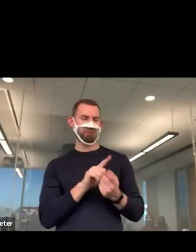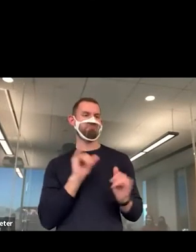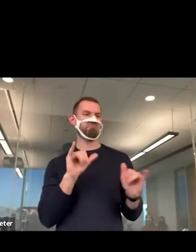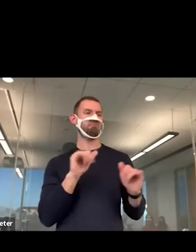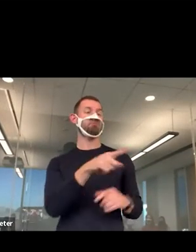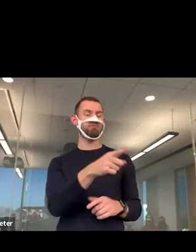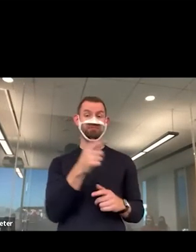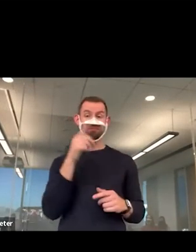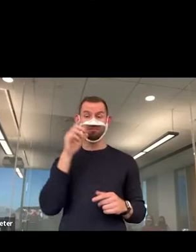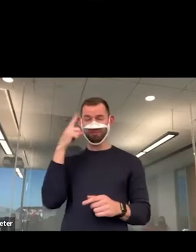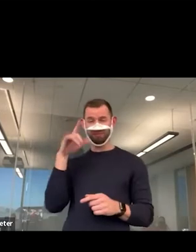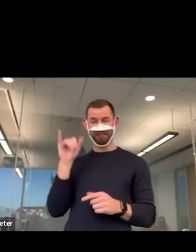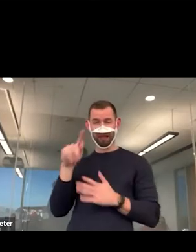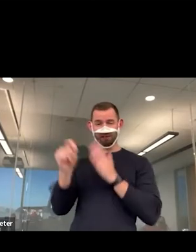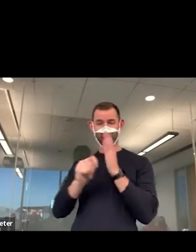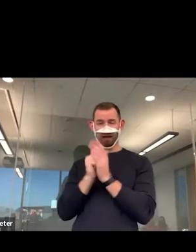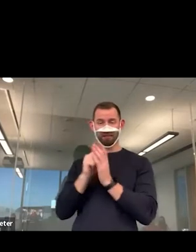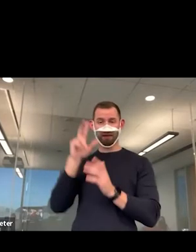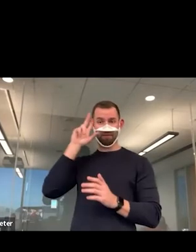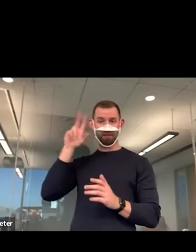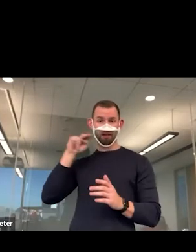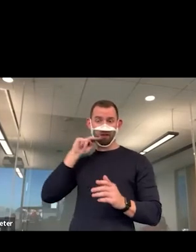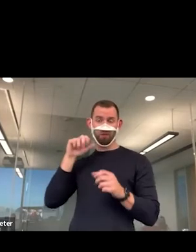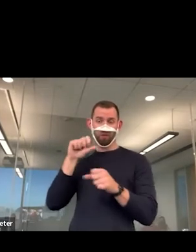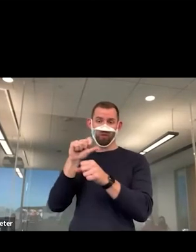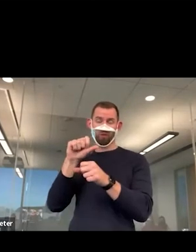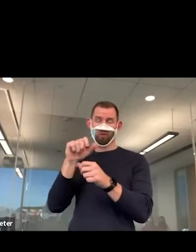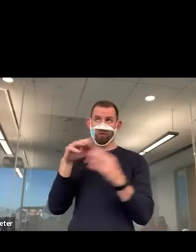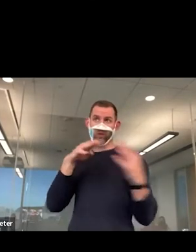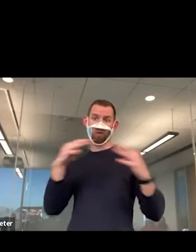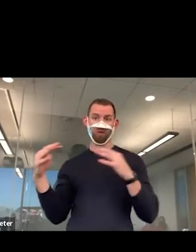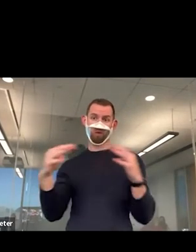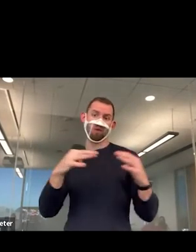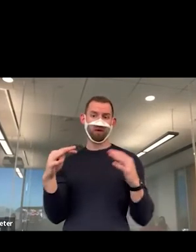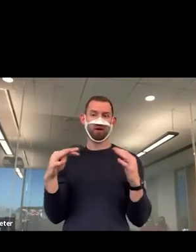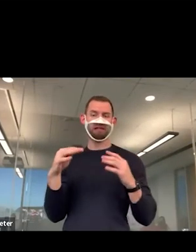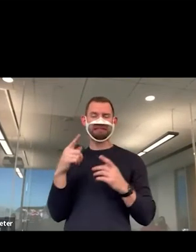really at an end it wasn't officially over but you know for all intents and purposes it was